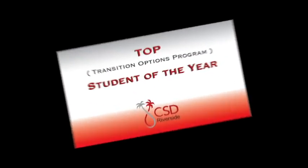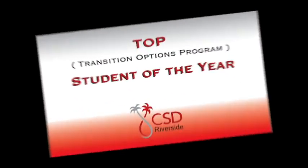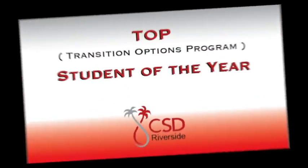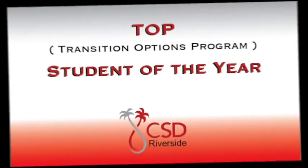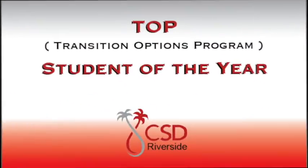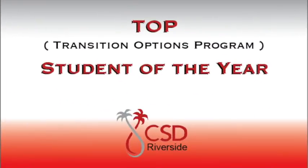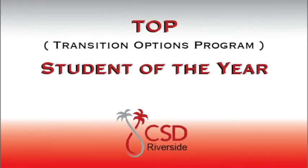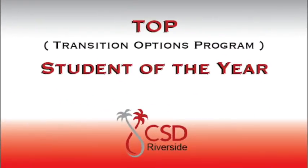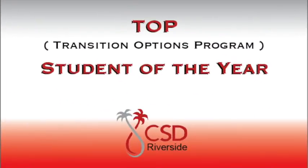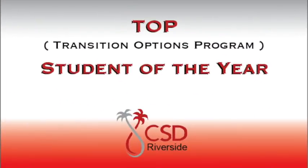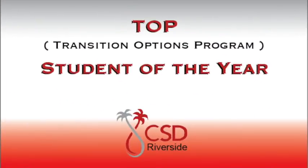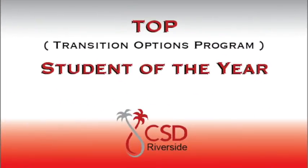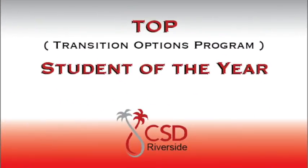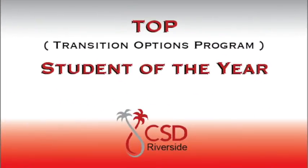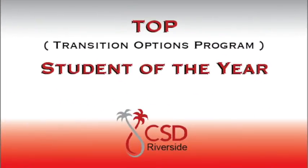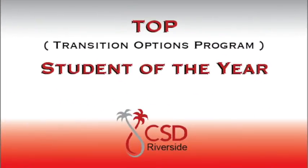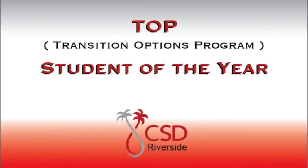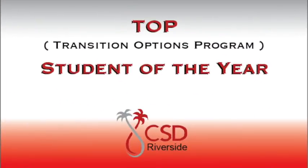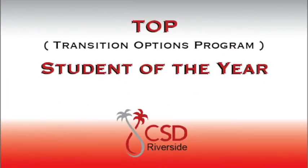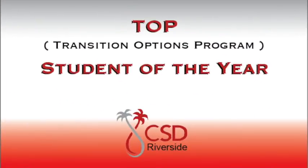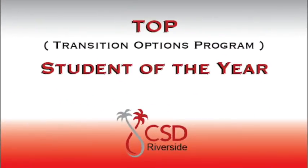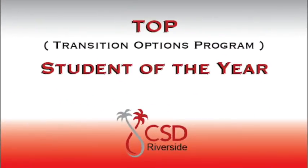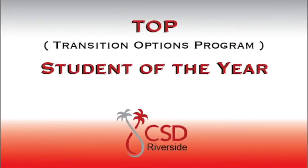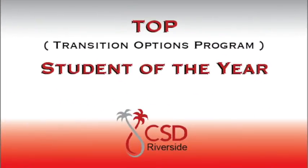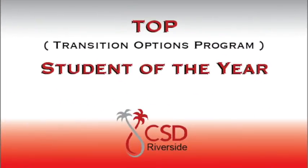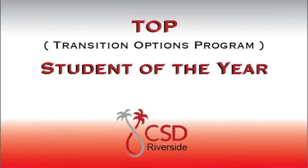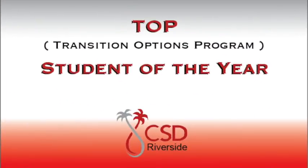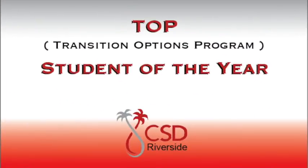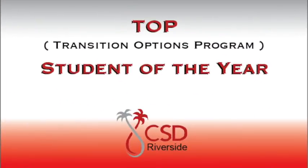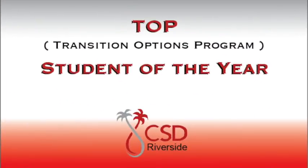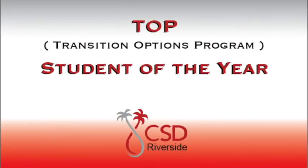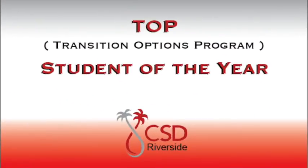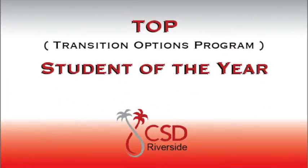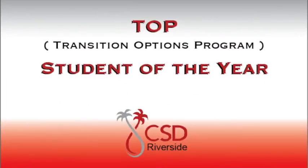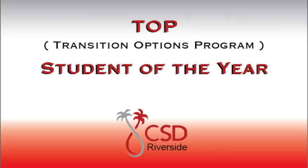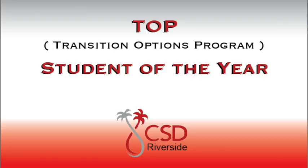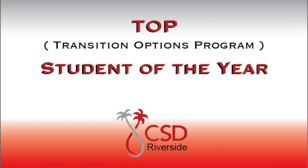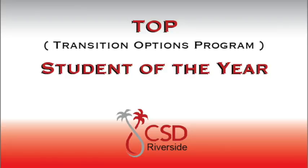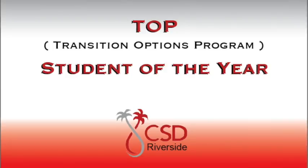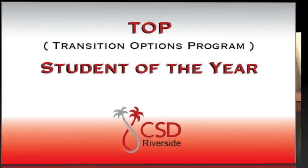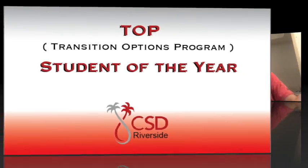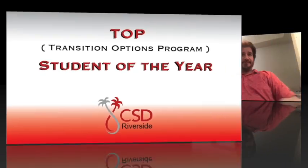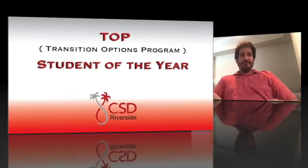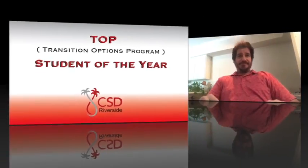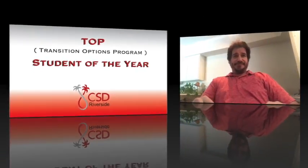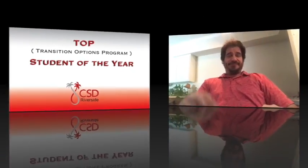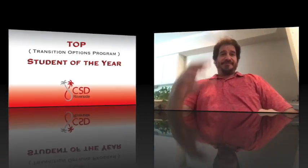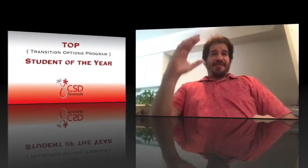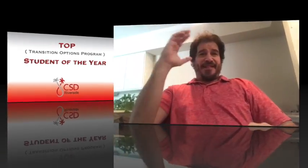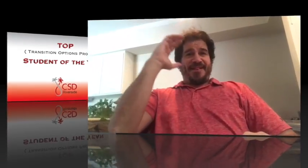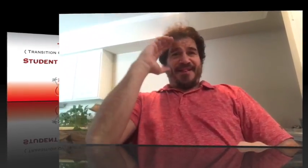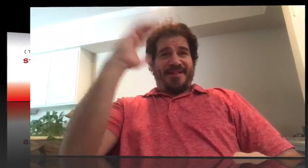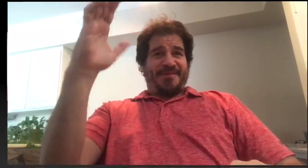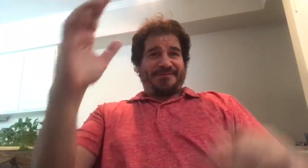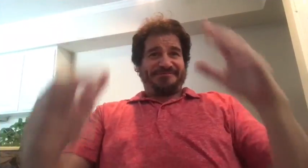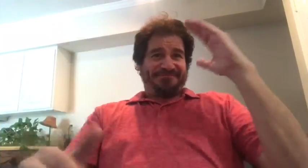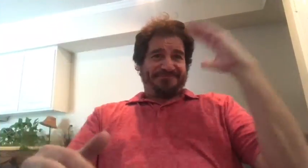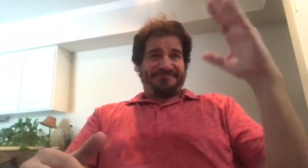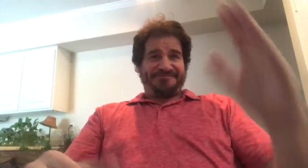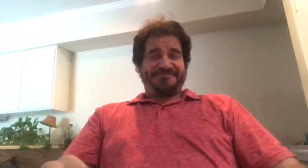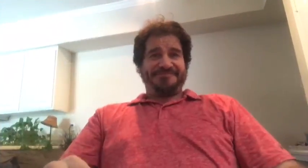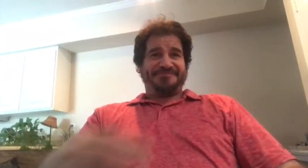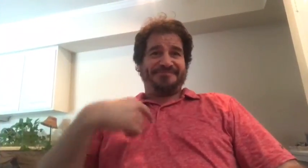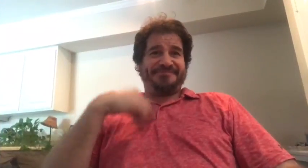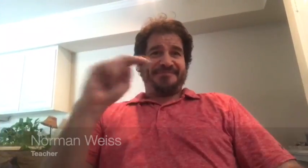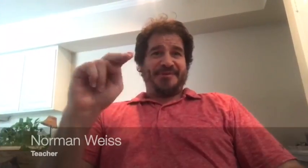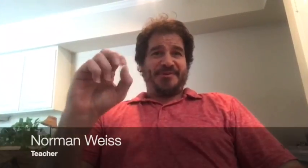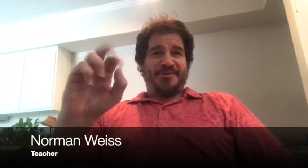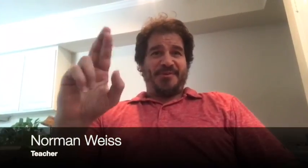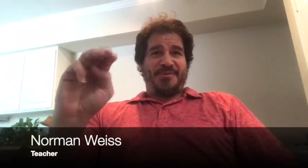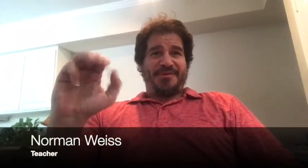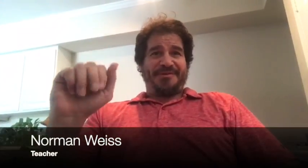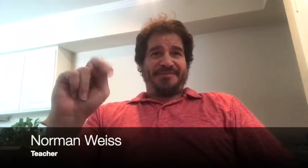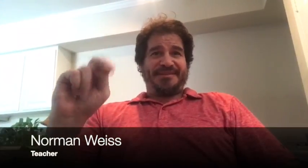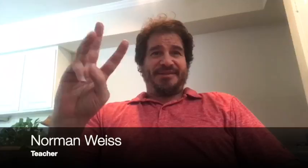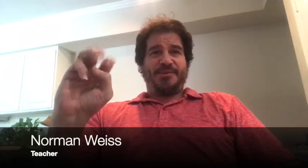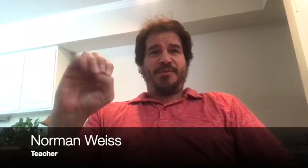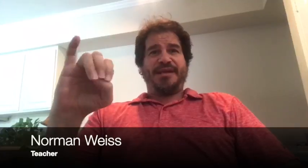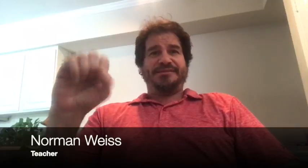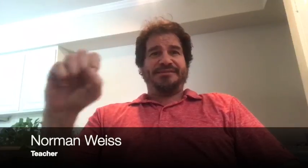Hi. Norman Weiss here.